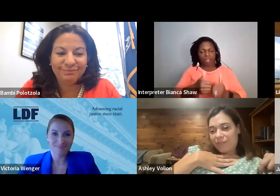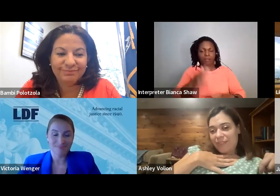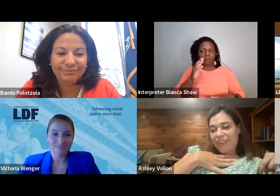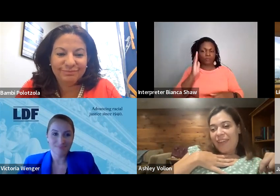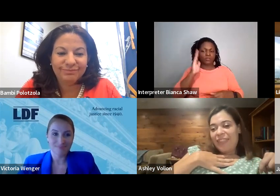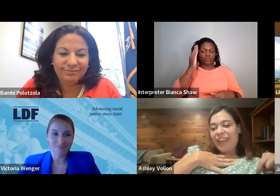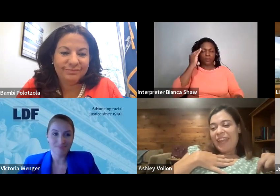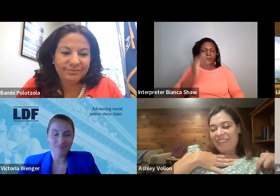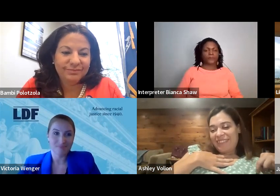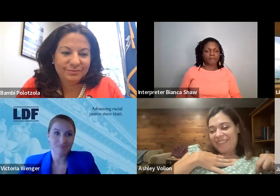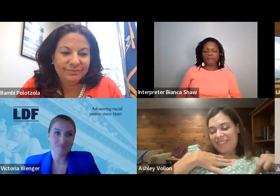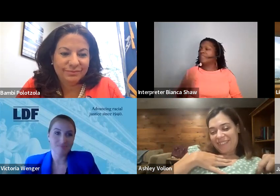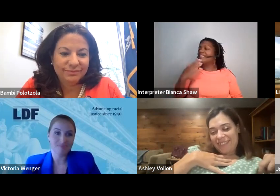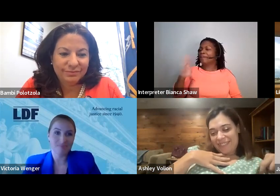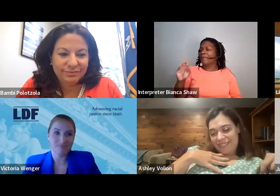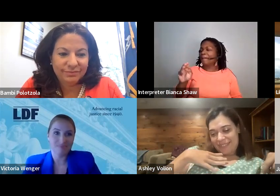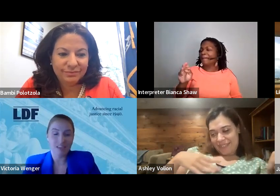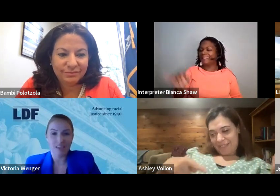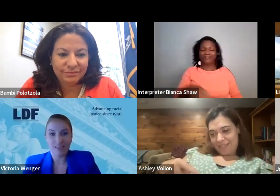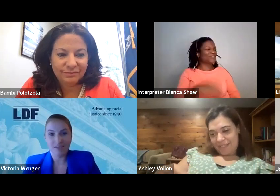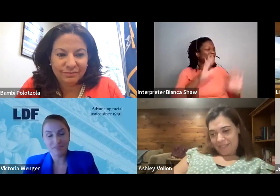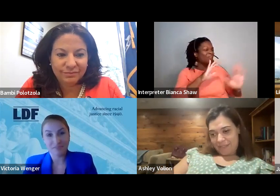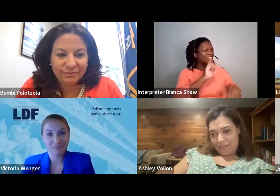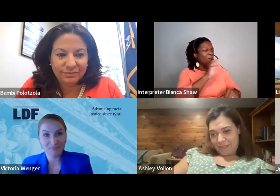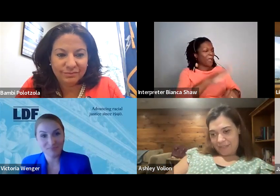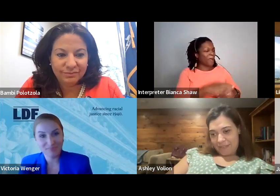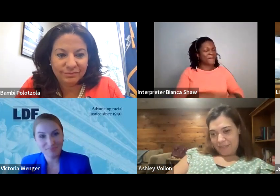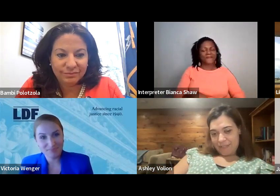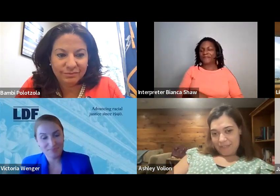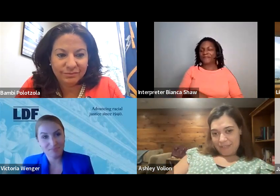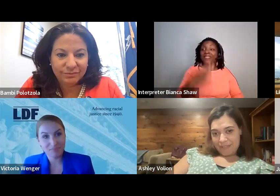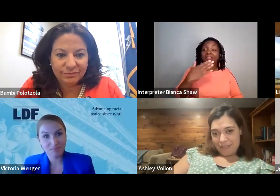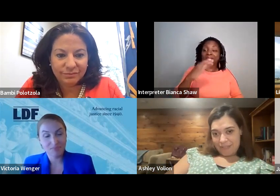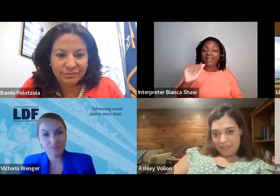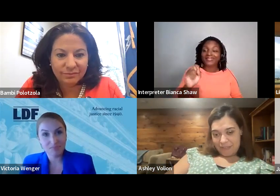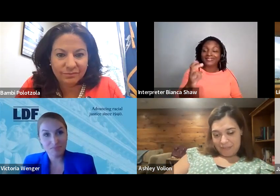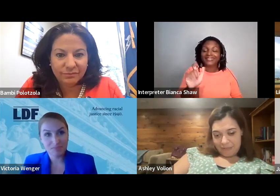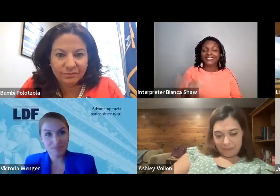Thank you. Thanks so much, Ashley. Before we wrap up.